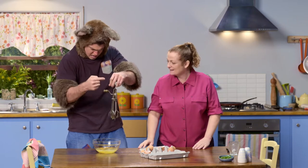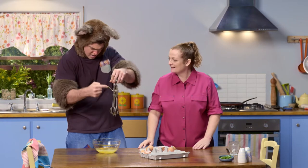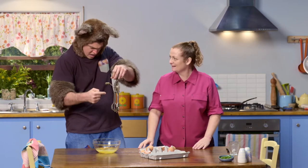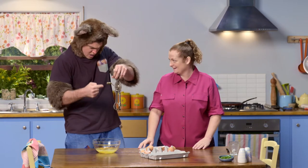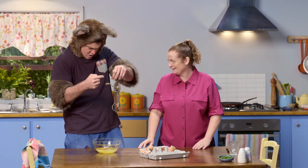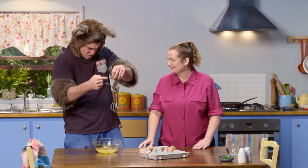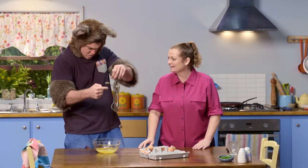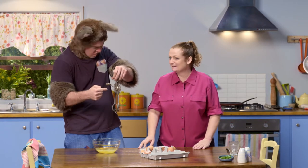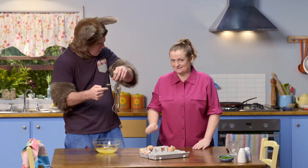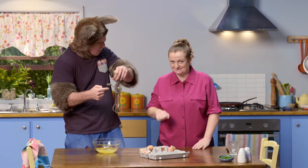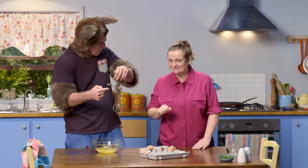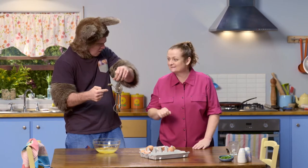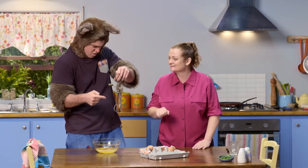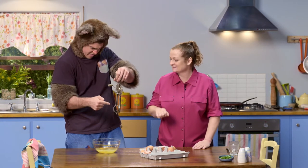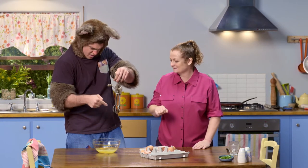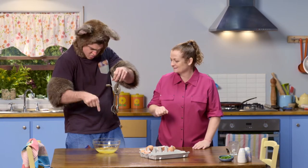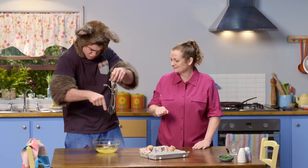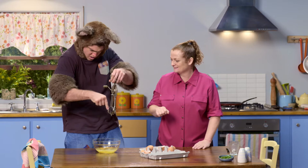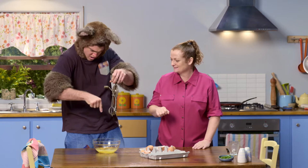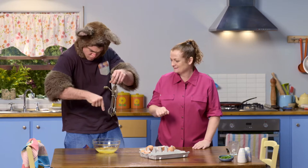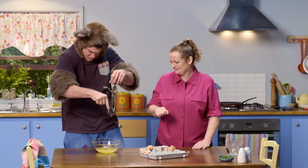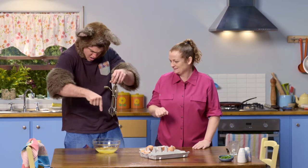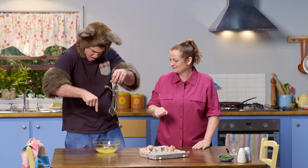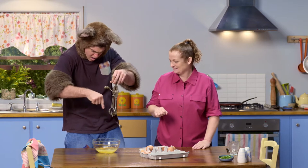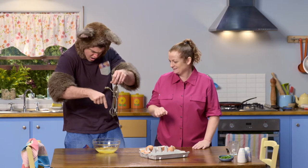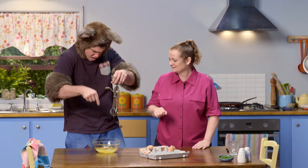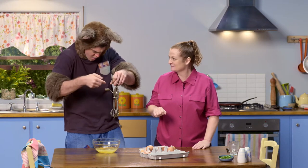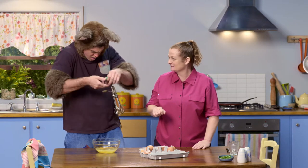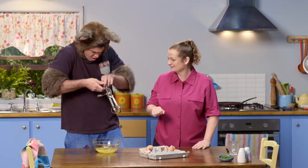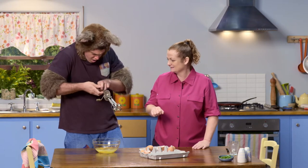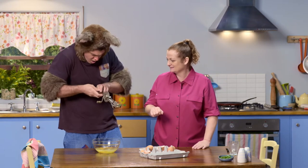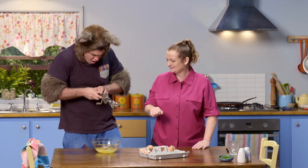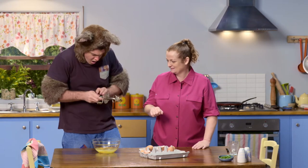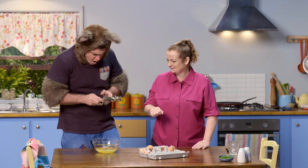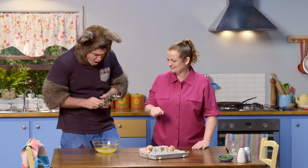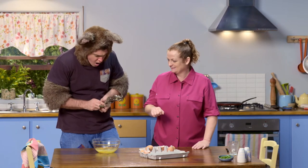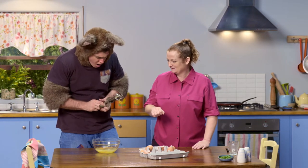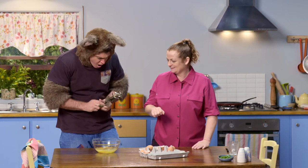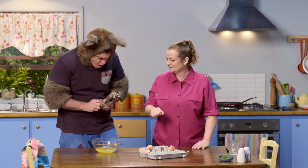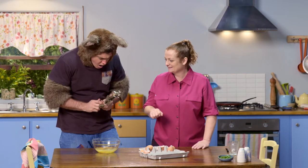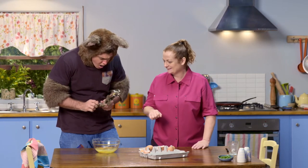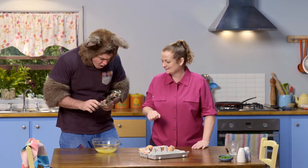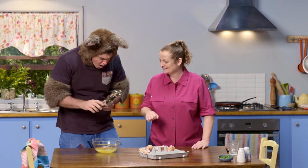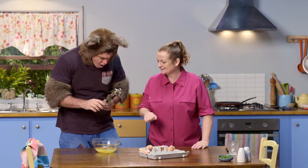It was spinning around. And how these are the parts are spinning in a different direction.